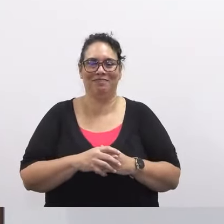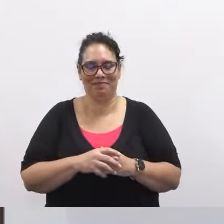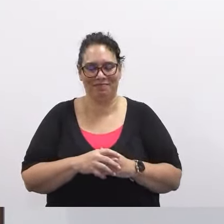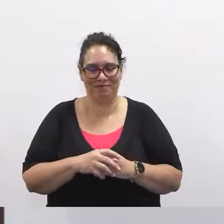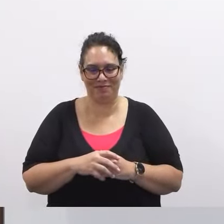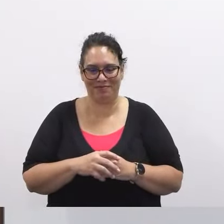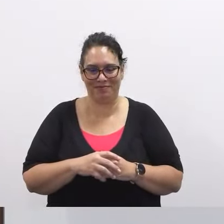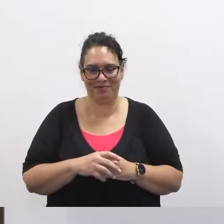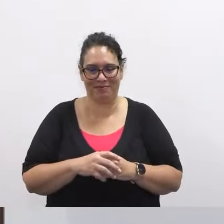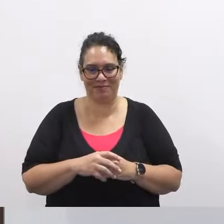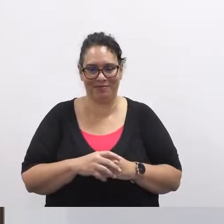I missed the statute.